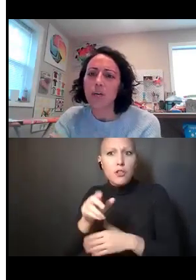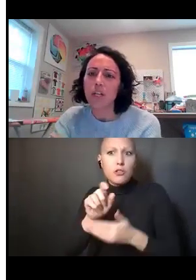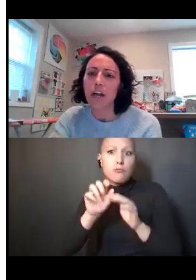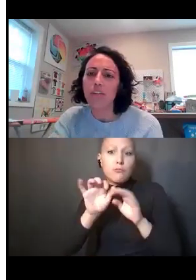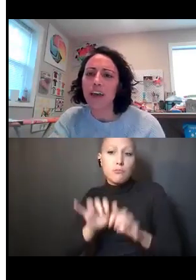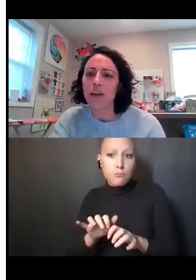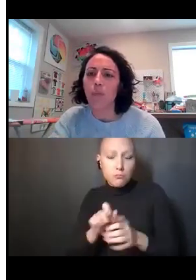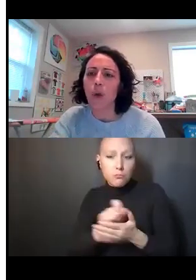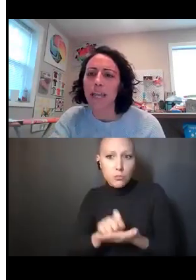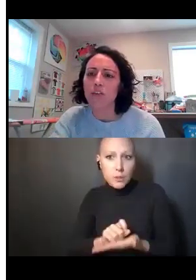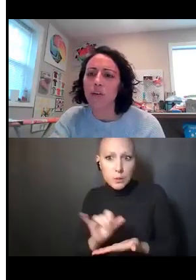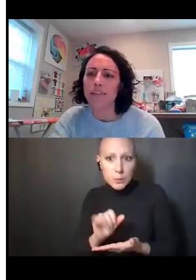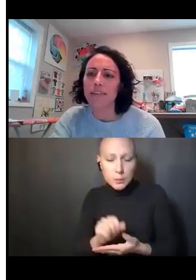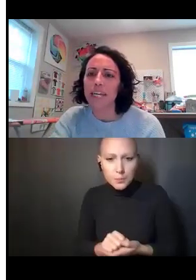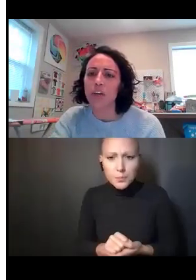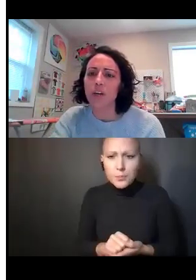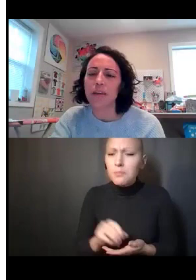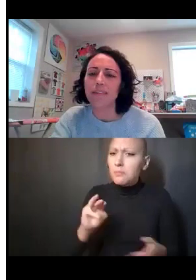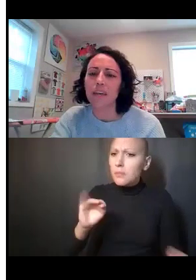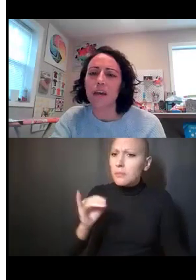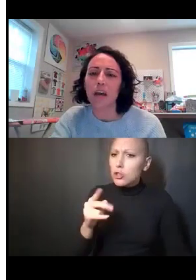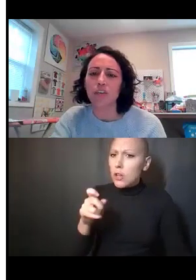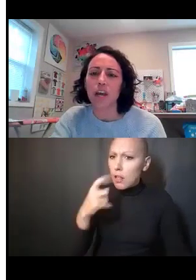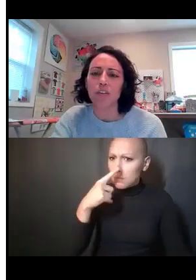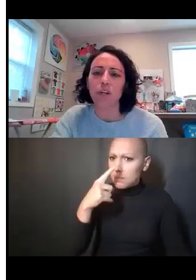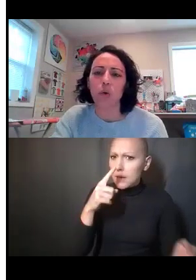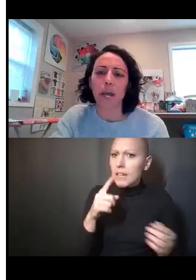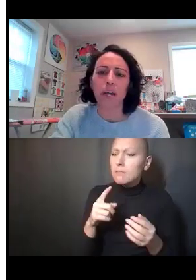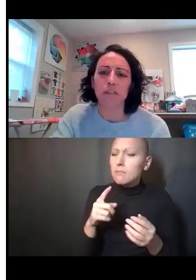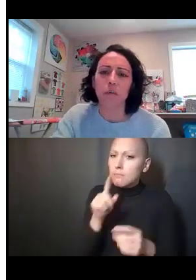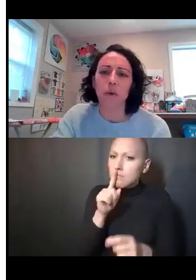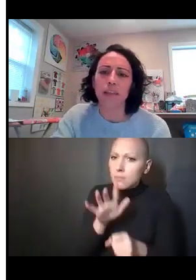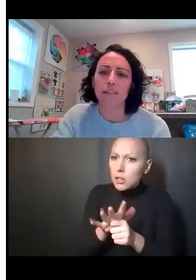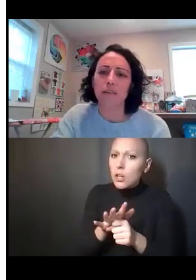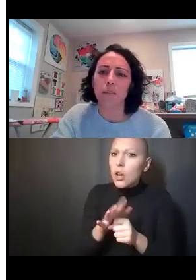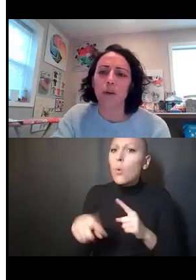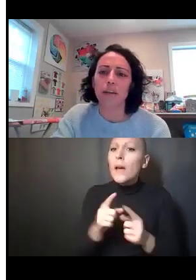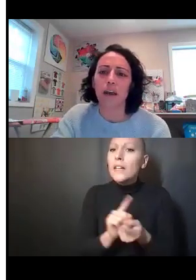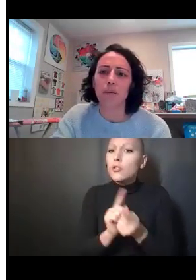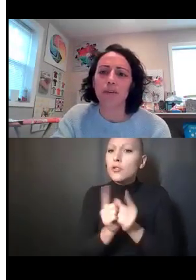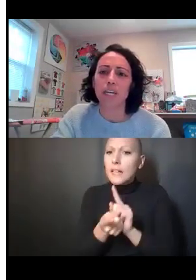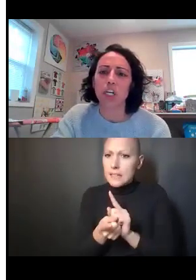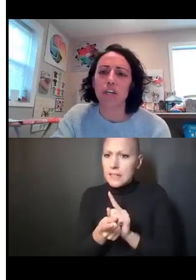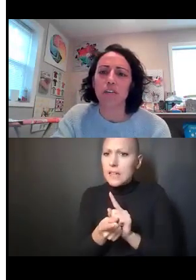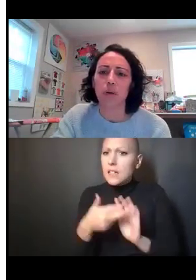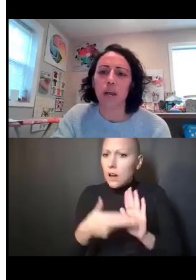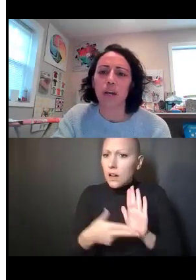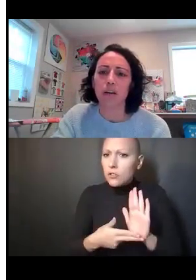Can you clarify when translated agreements and contracts are required so when that's supporting documentation is required.